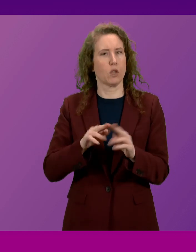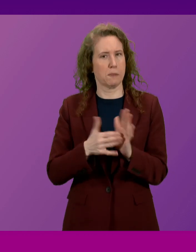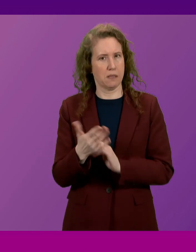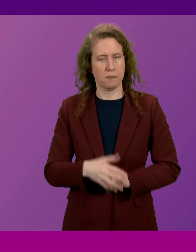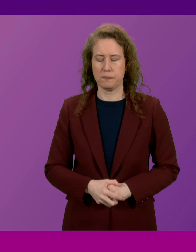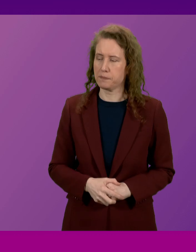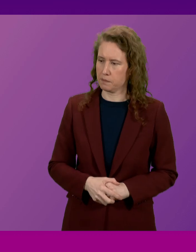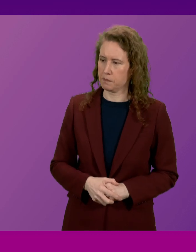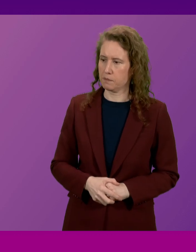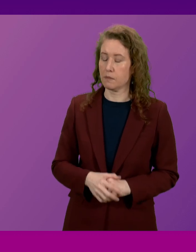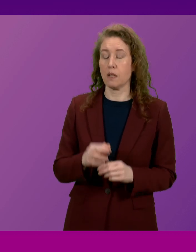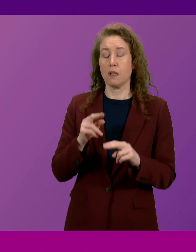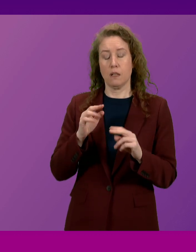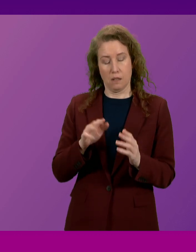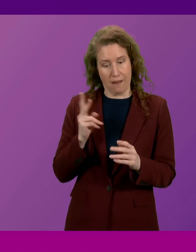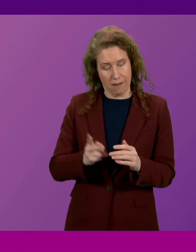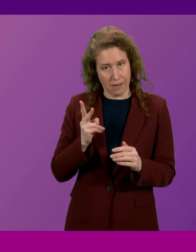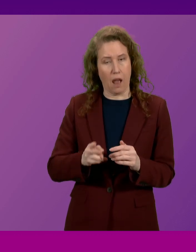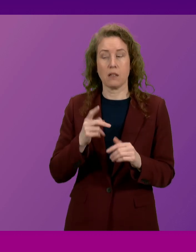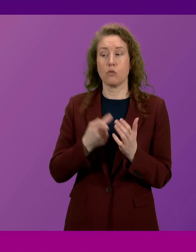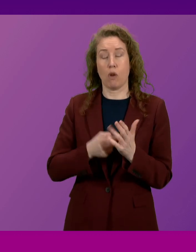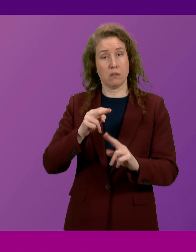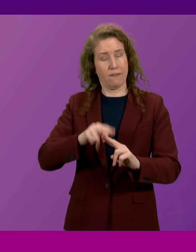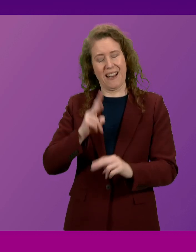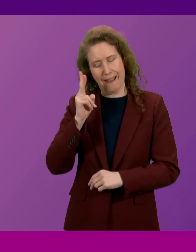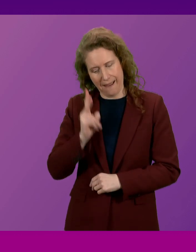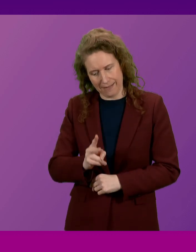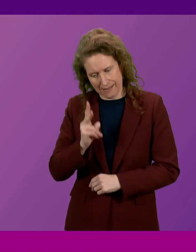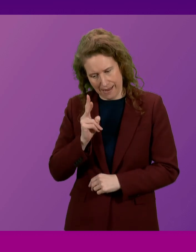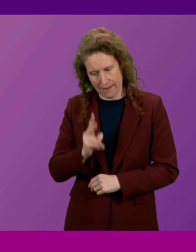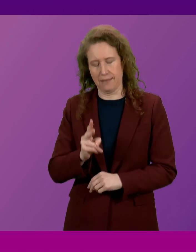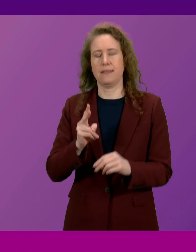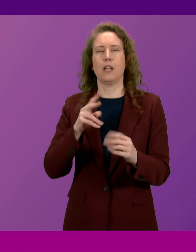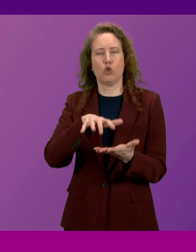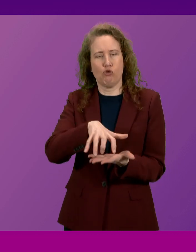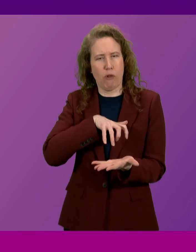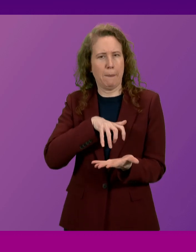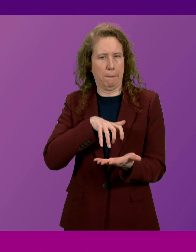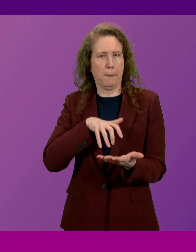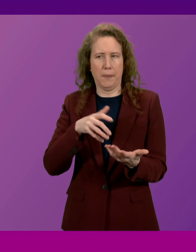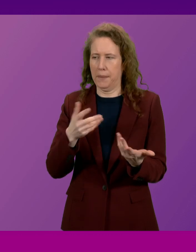Russell Findlay has just scraped the bottom of the barrel with the type of toxic personality